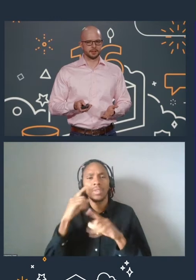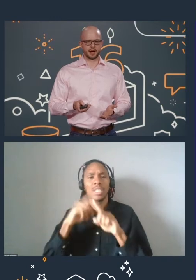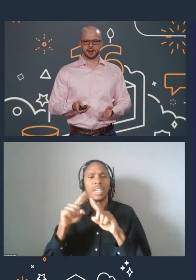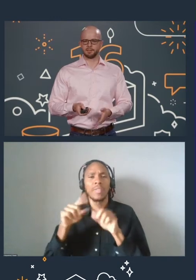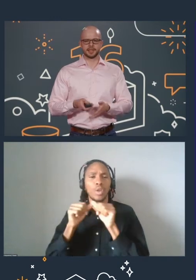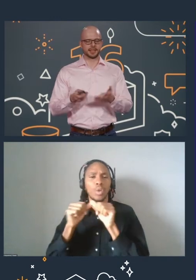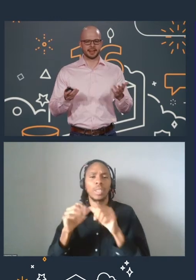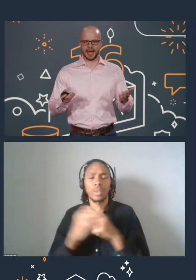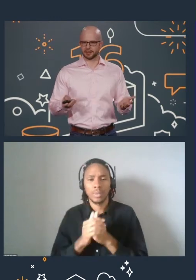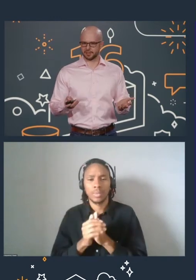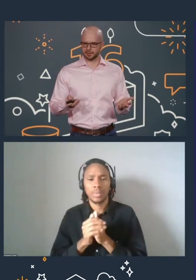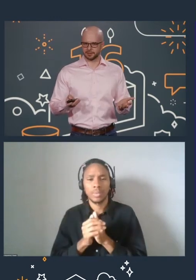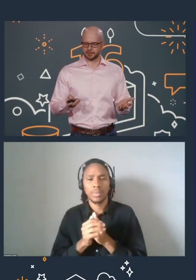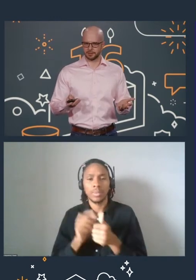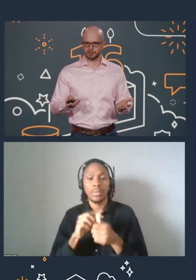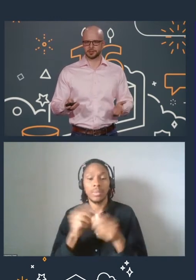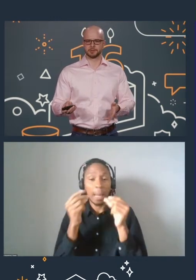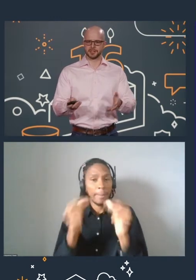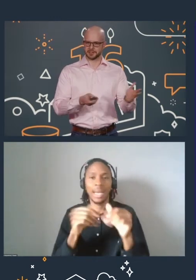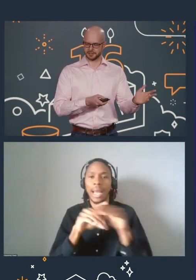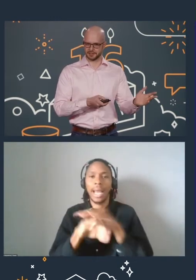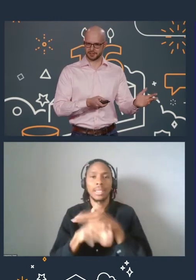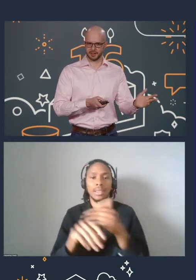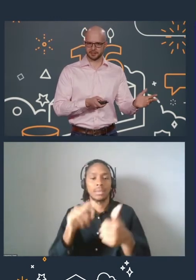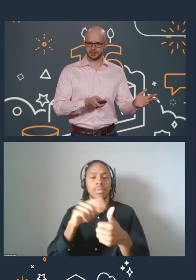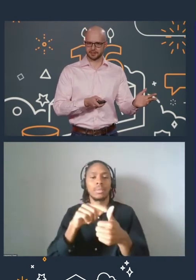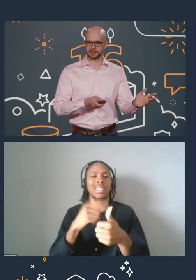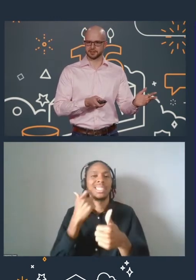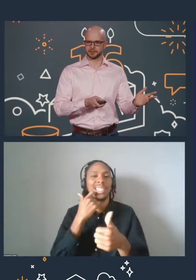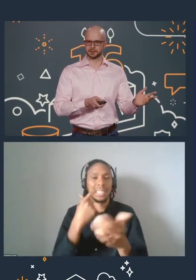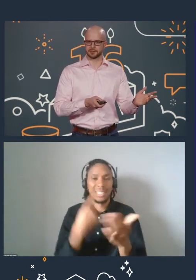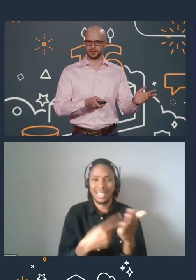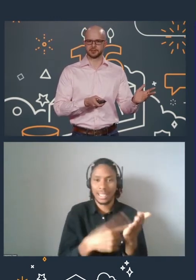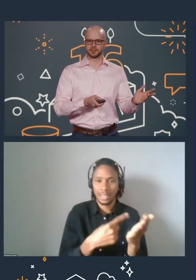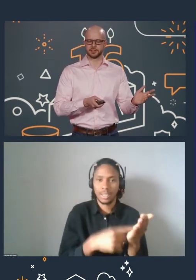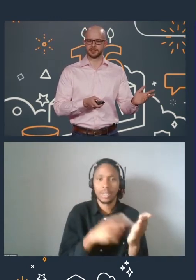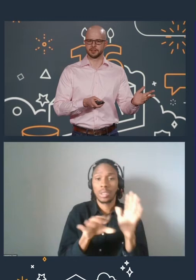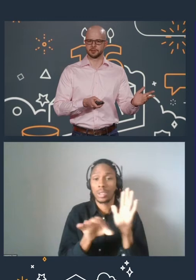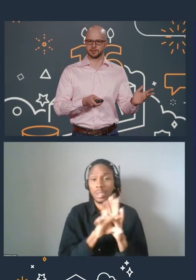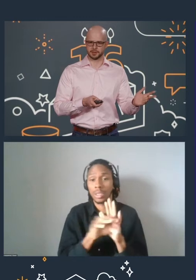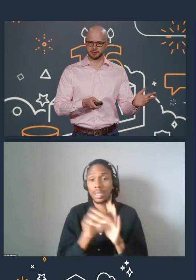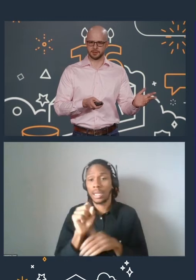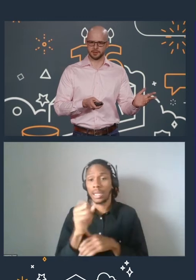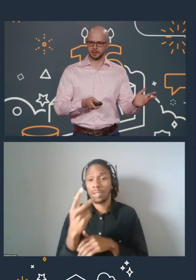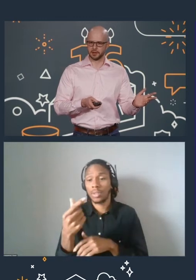You've got immediate access, which we had just discussed. You can choose S3 Glacier Instant Retrieval,